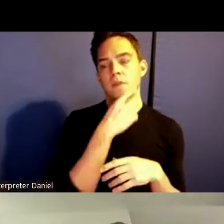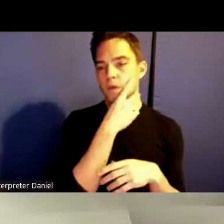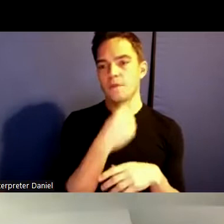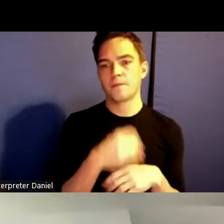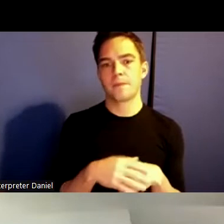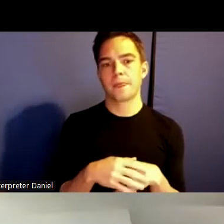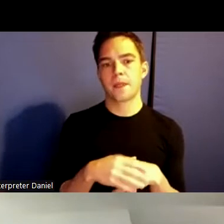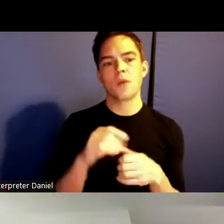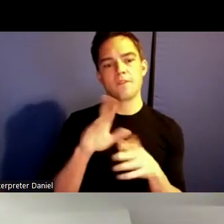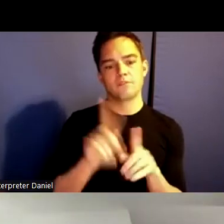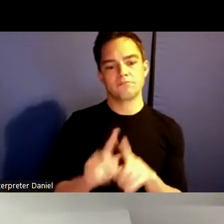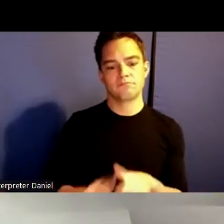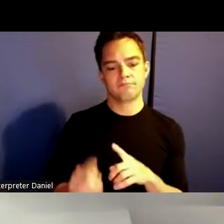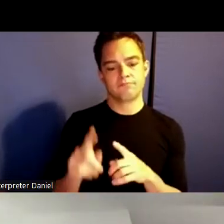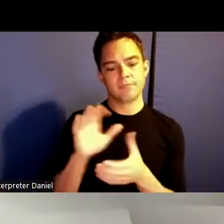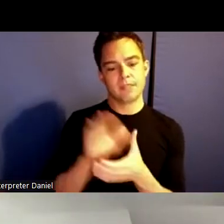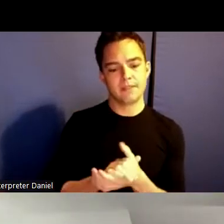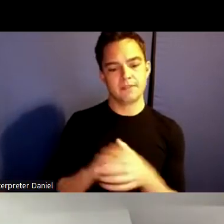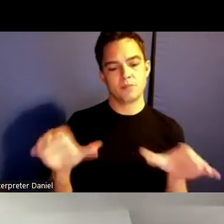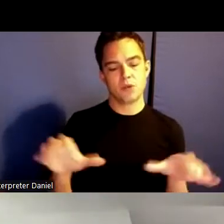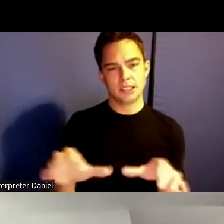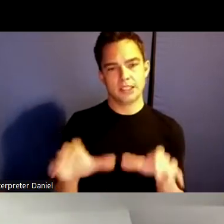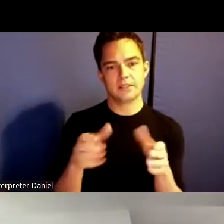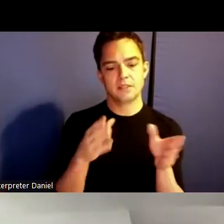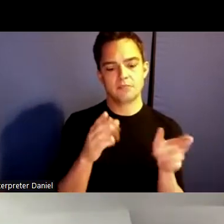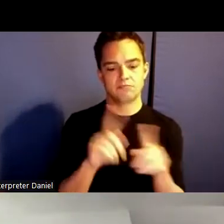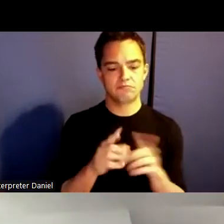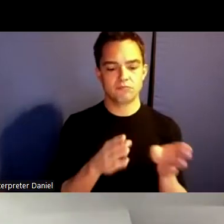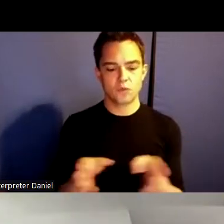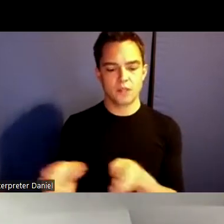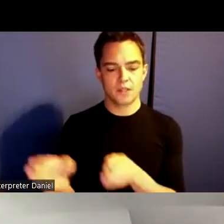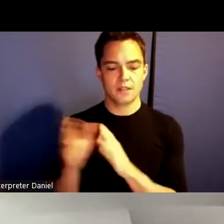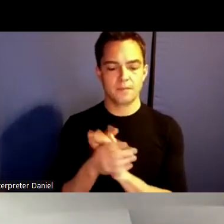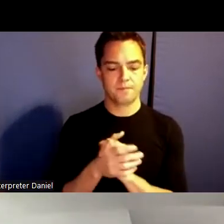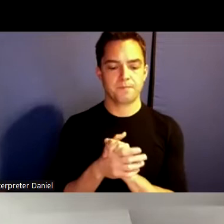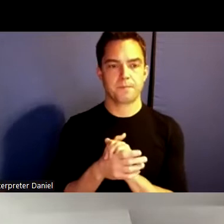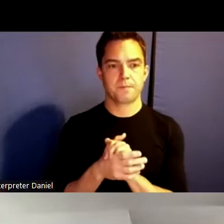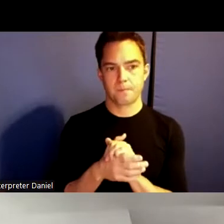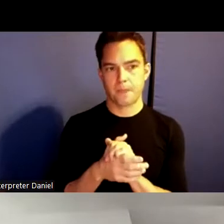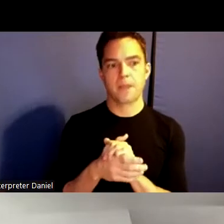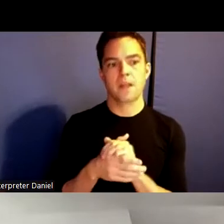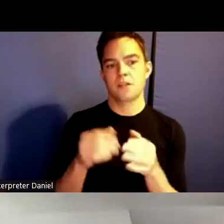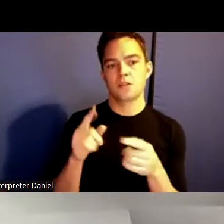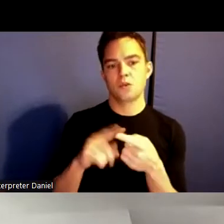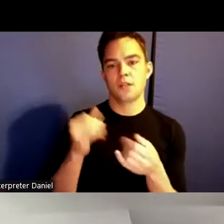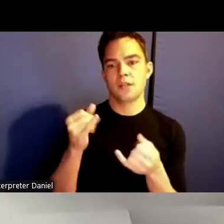beliefs and practices, and ways of looking at end of life care, and including medical decision